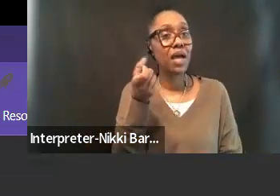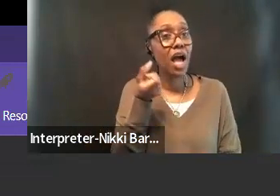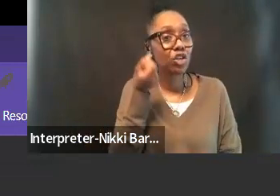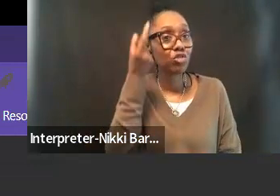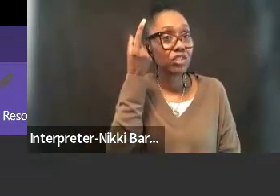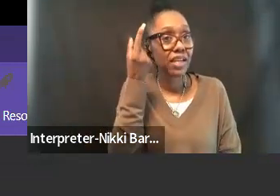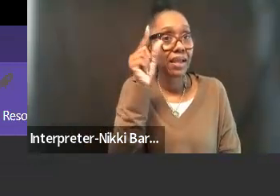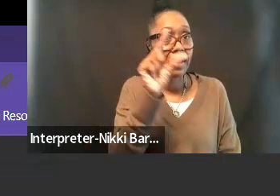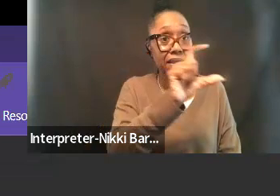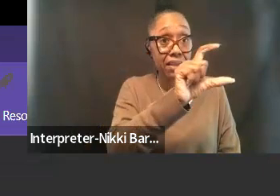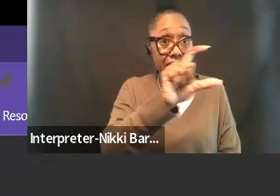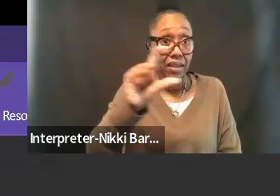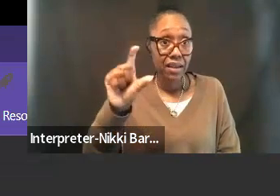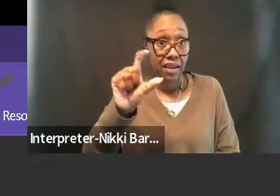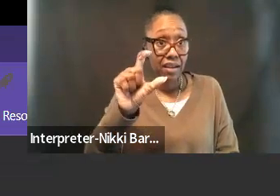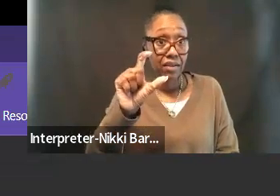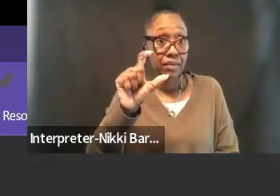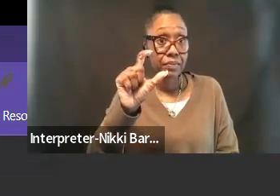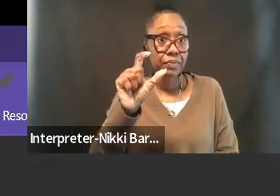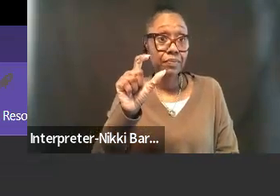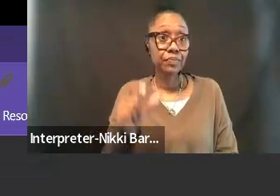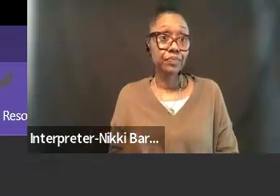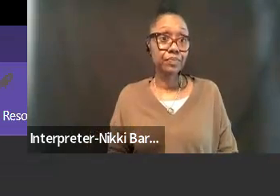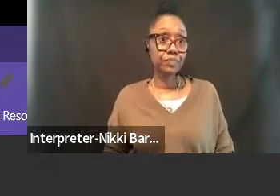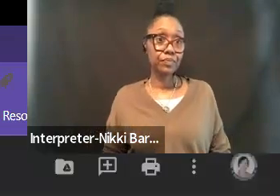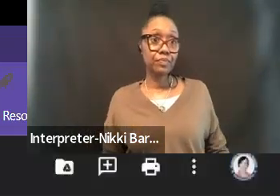Sorry.